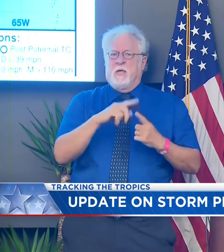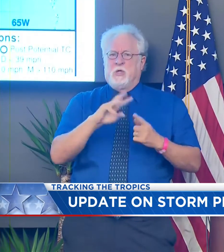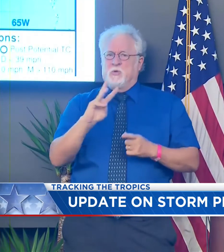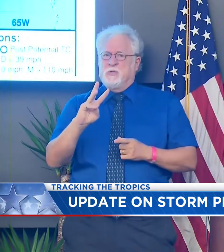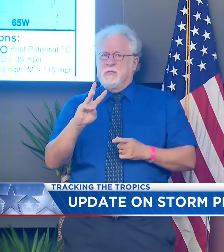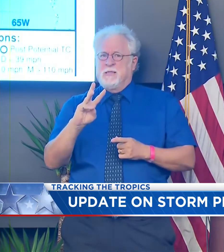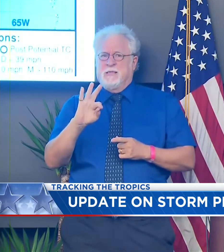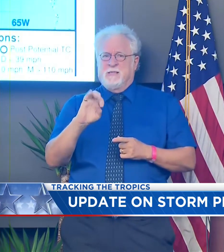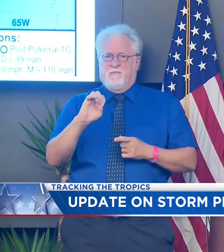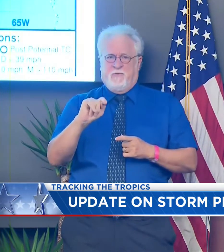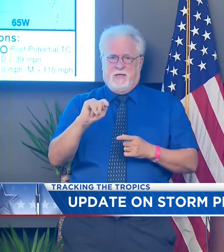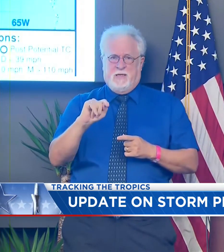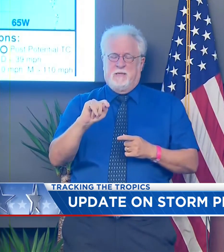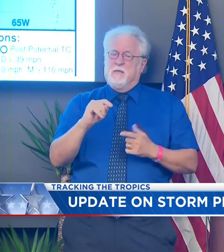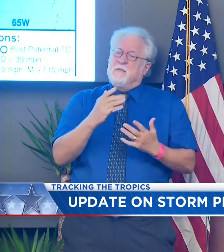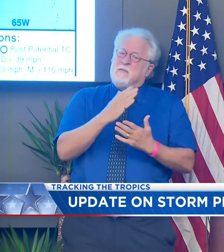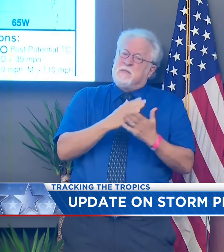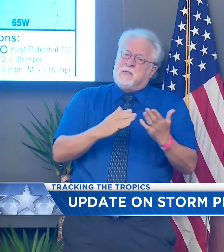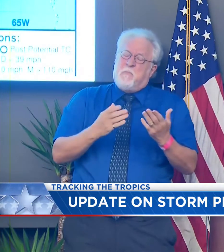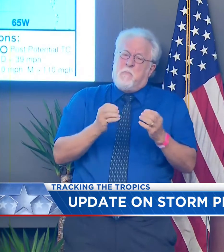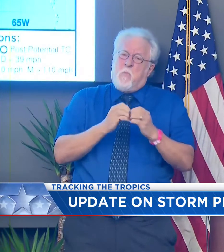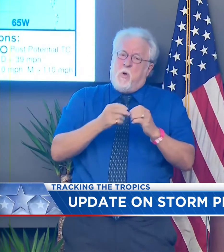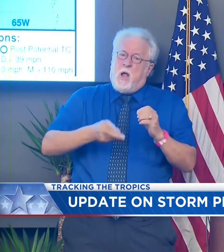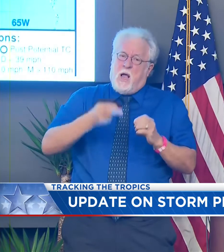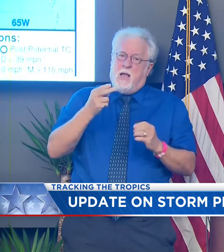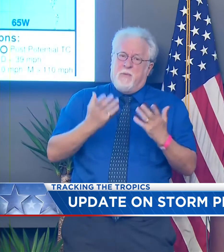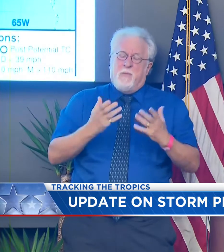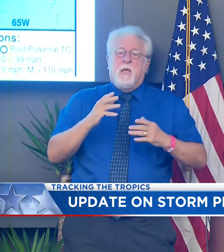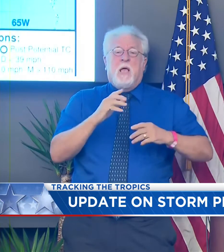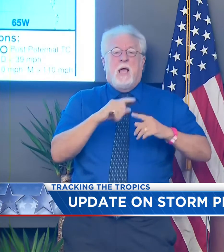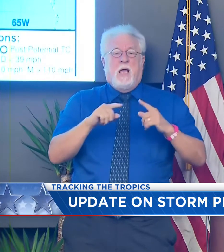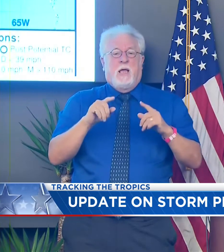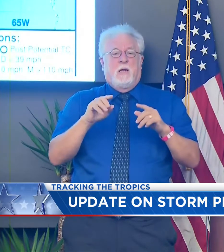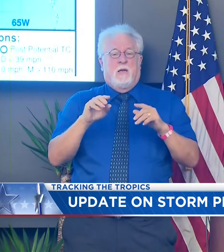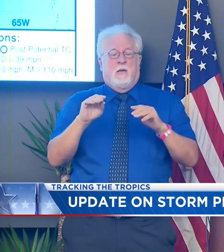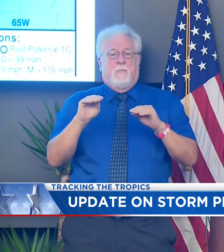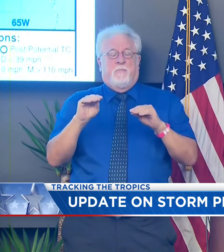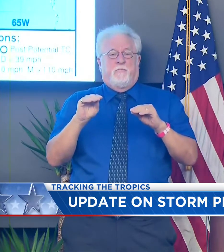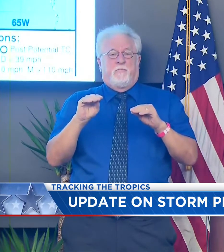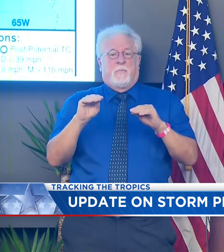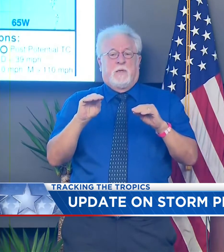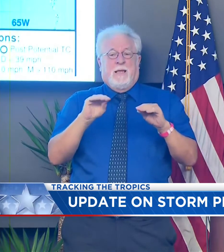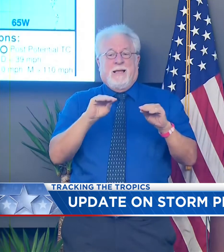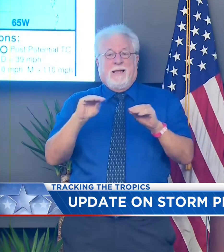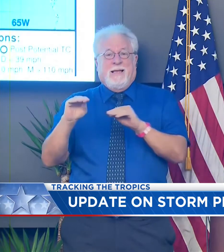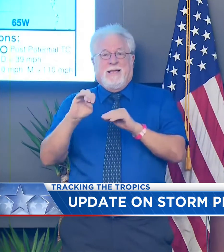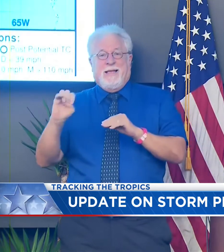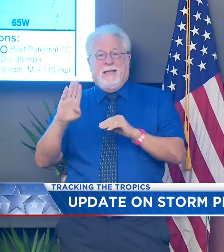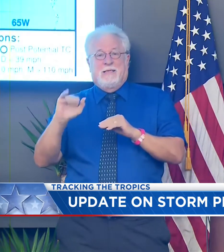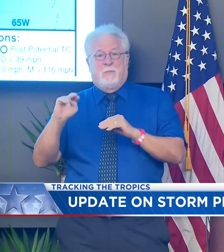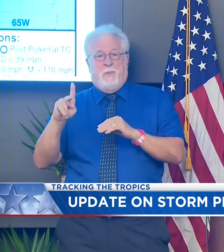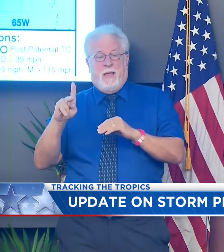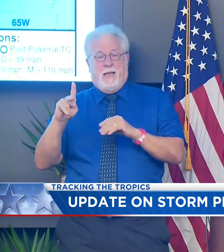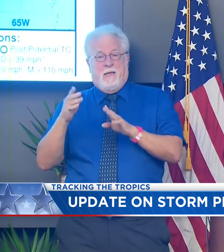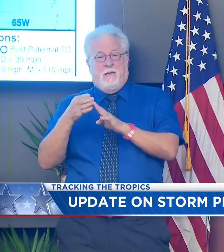AREA FROM THE WEST BANK OF THE MISSISSIPPI AND TO THE WEST, WILL BE SOMEWHERE IN THE 3-6